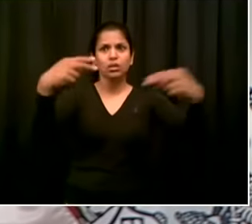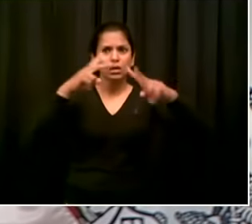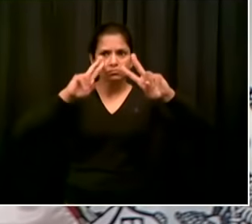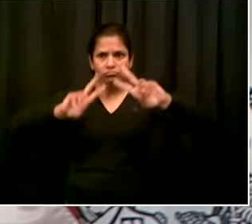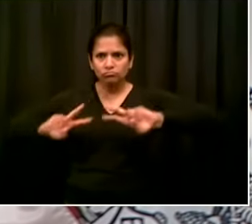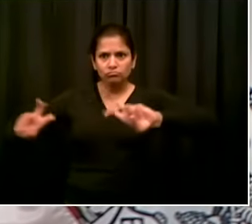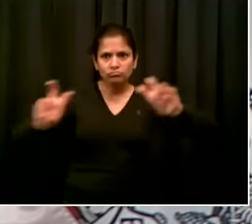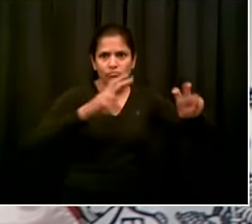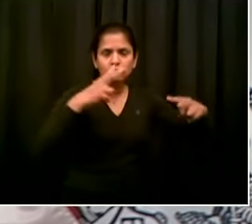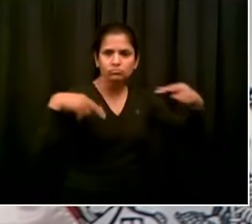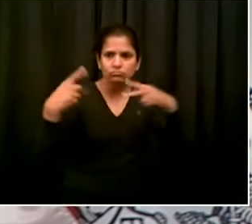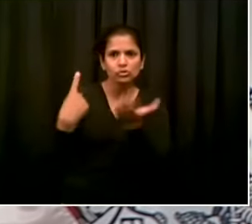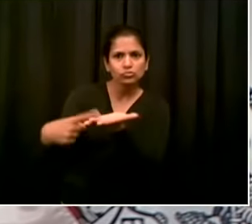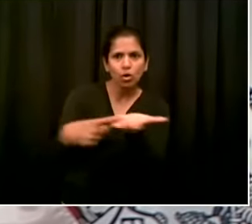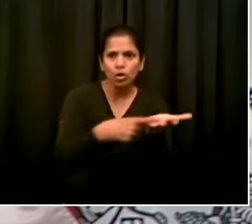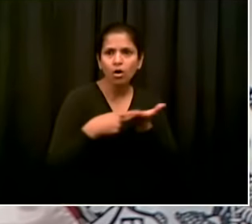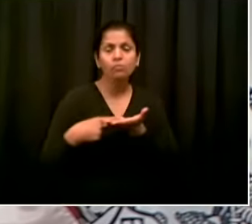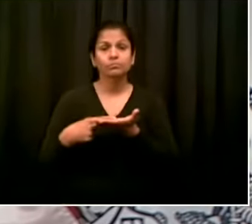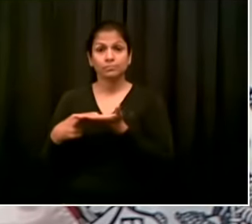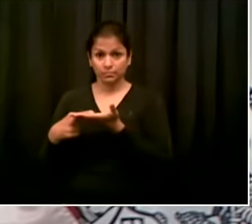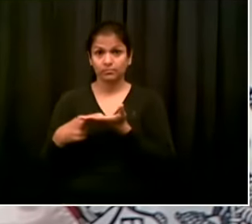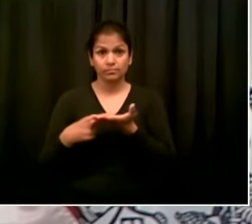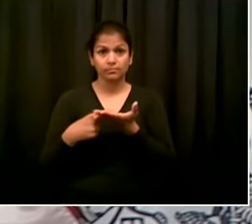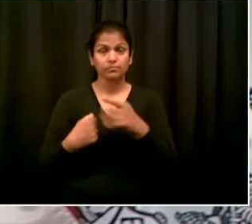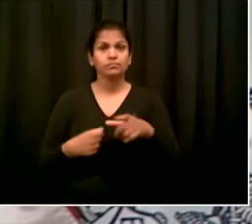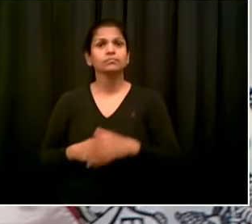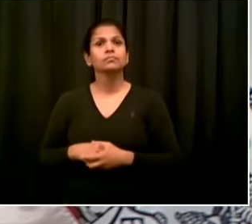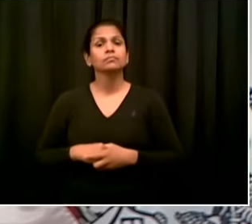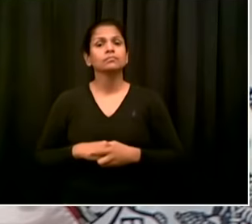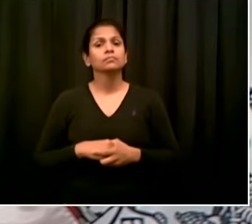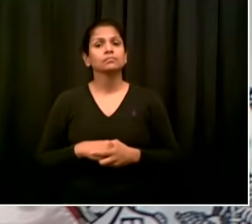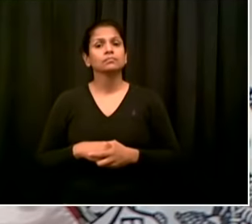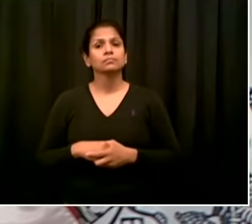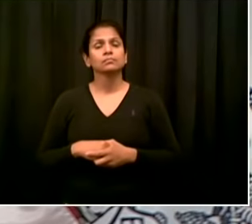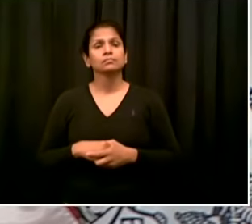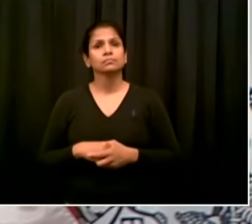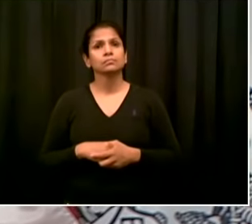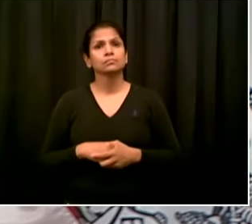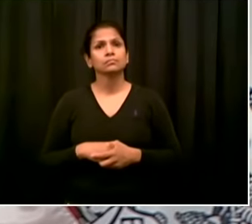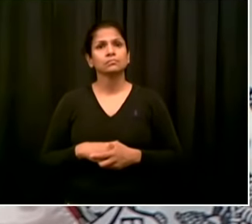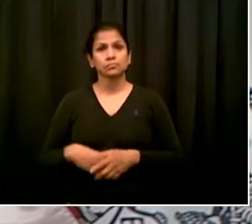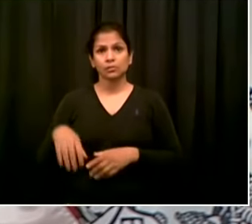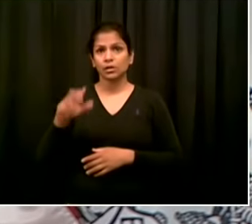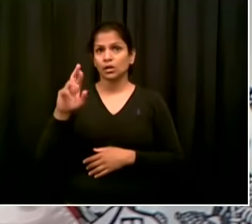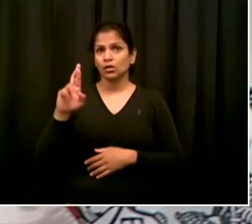USAGE AND SOCIAL DISTANCING. IN TERMS OF THE SCHOOL, STHERE HAS BEEN A LOT